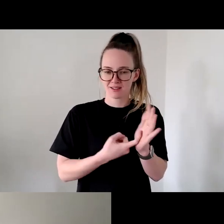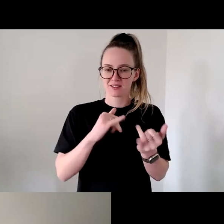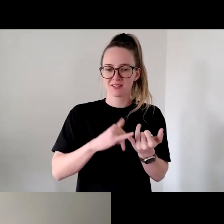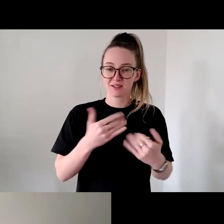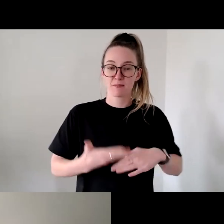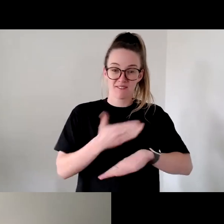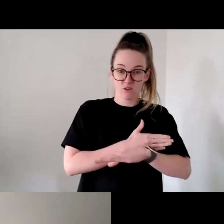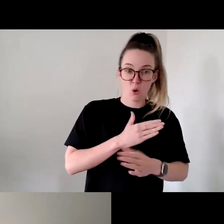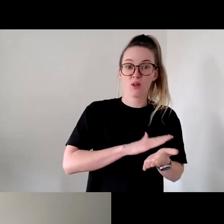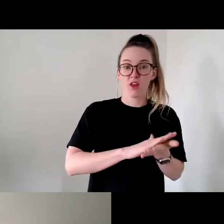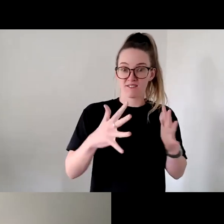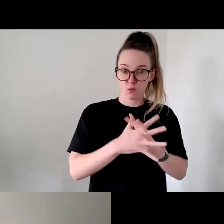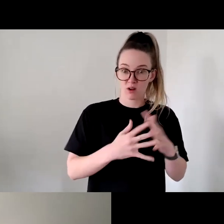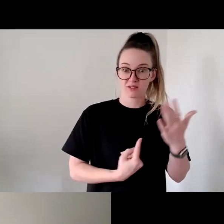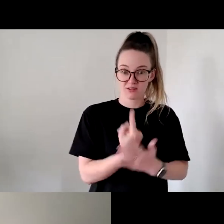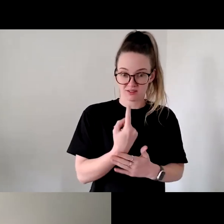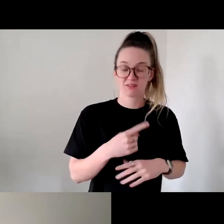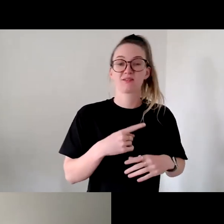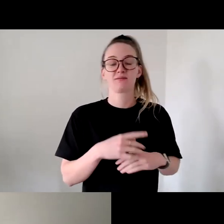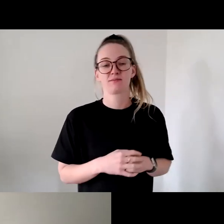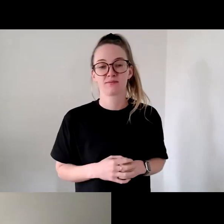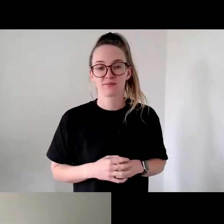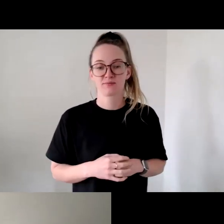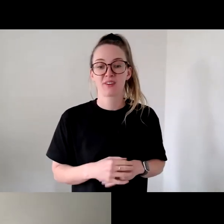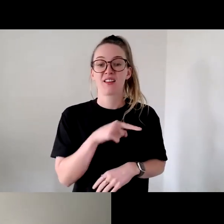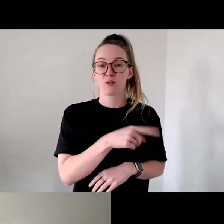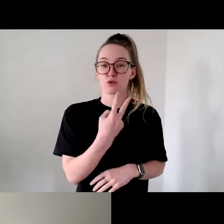being called out for his actions. That was, as I mentioned earlier,